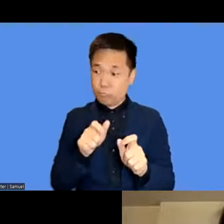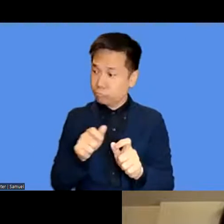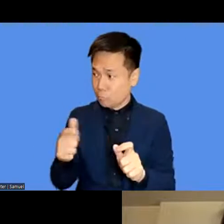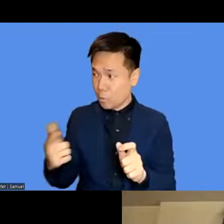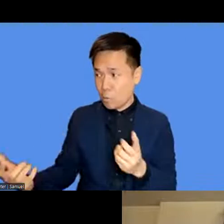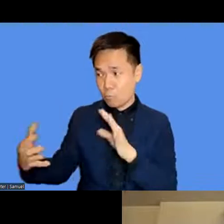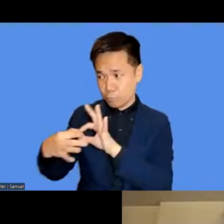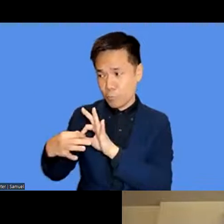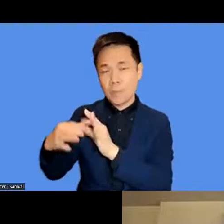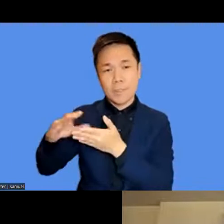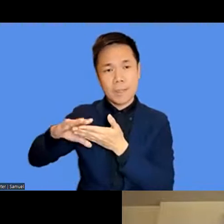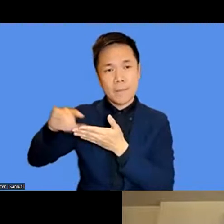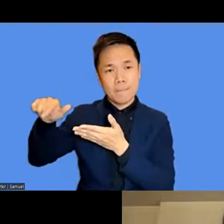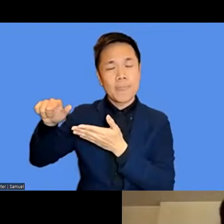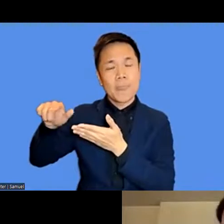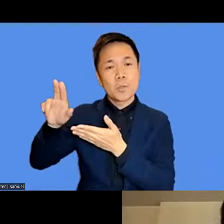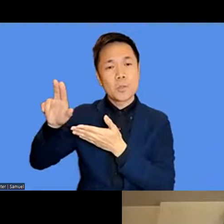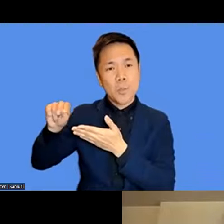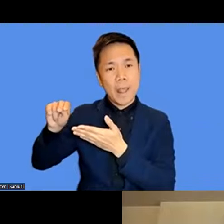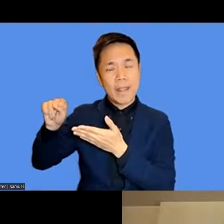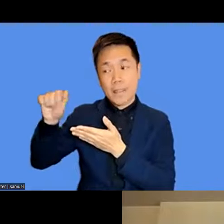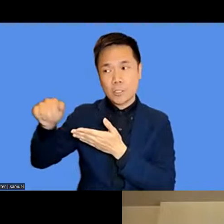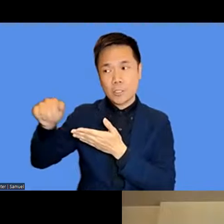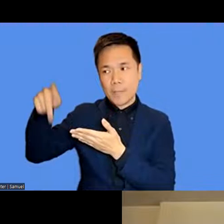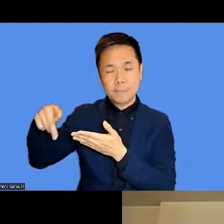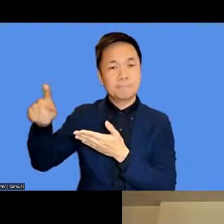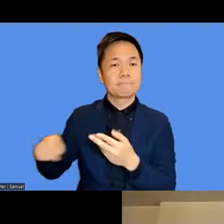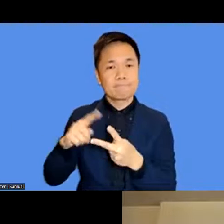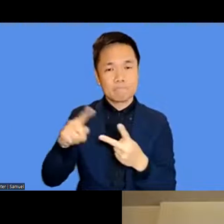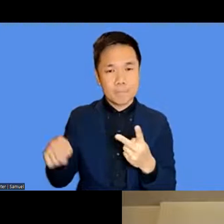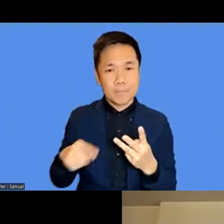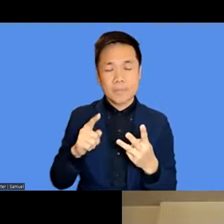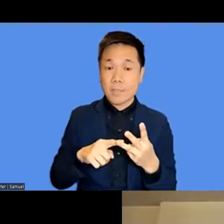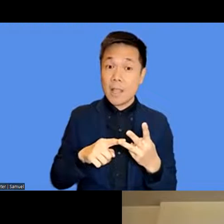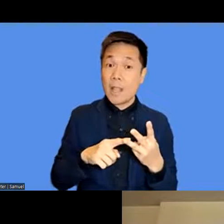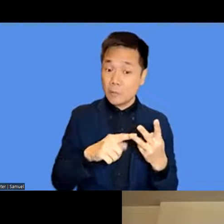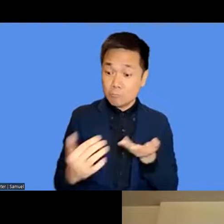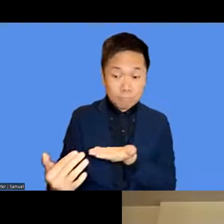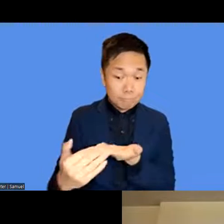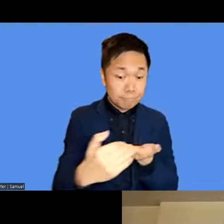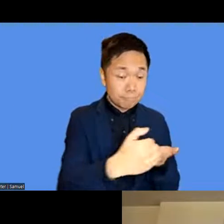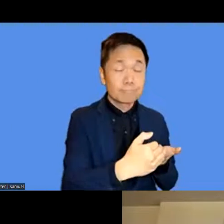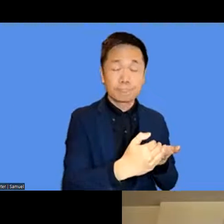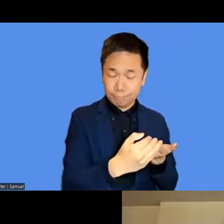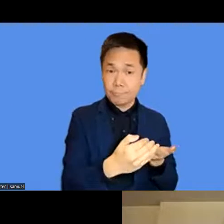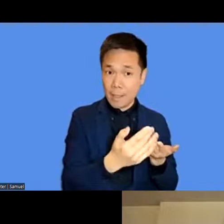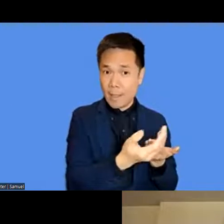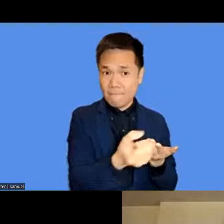And then in the collaborative, absolutely, there are UN agencies involved and also the